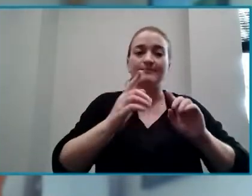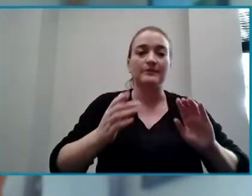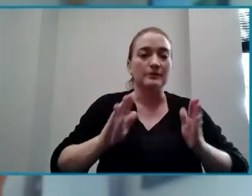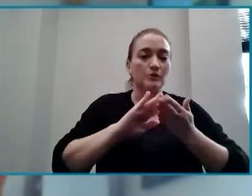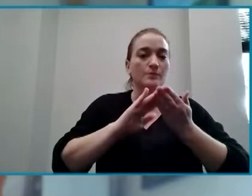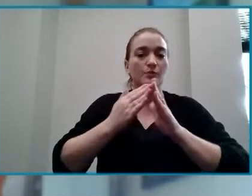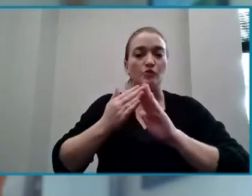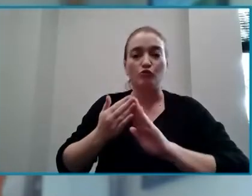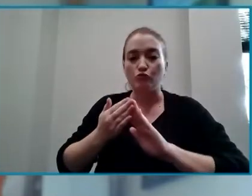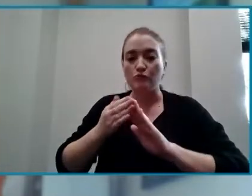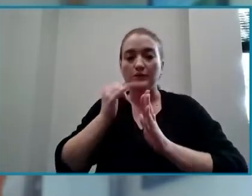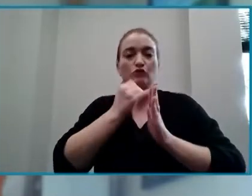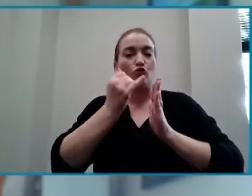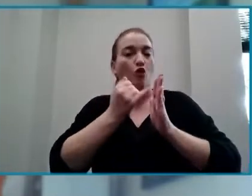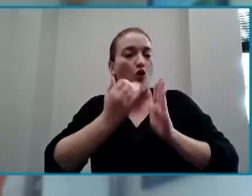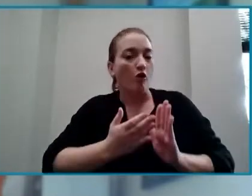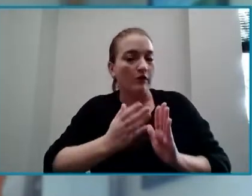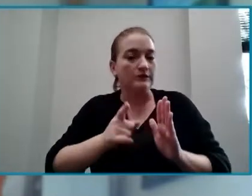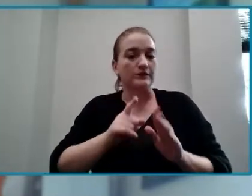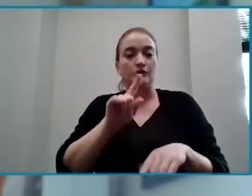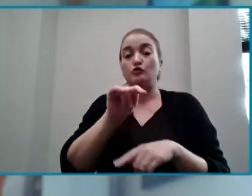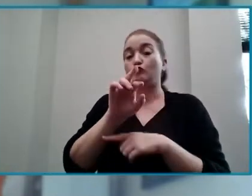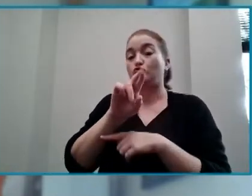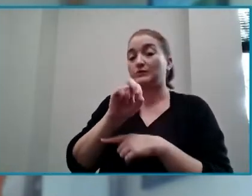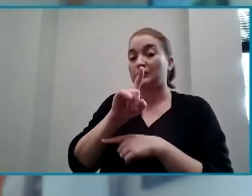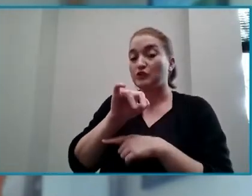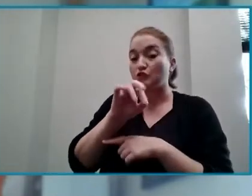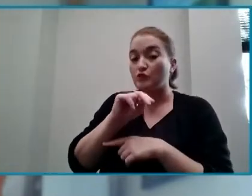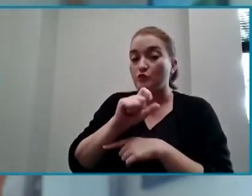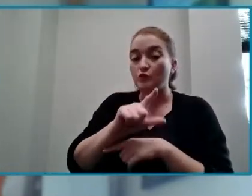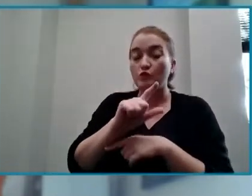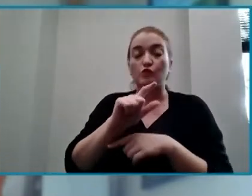traditional artists, tradition bearers, cultural heritage bearers, uh,